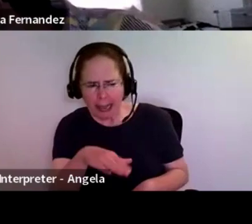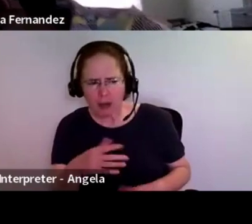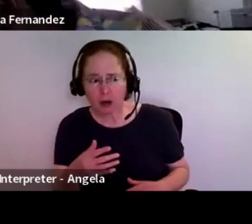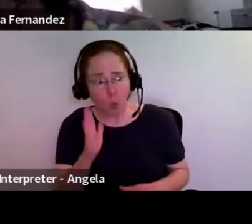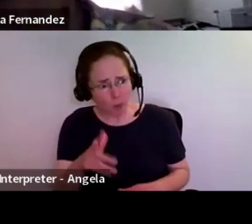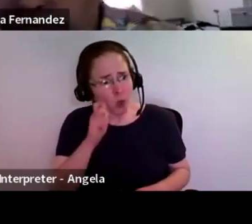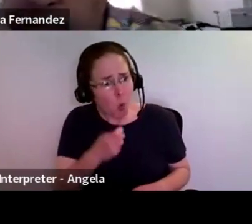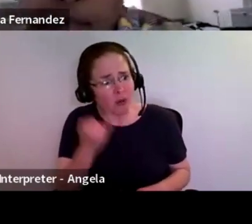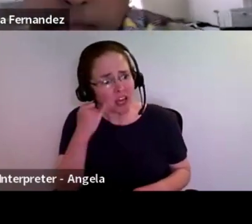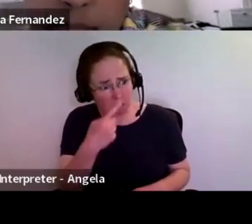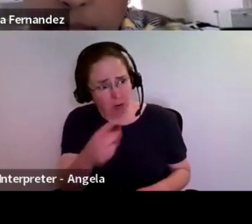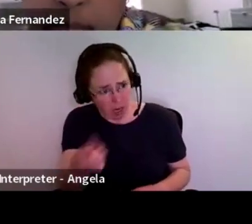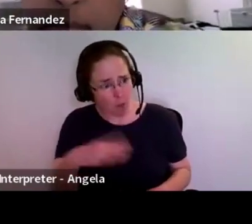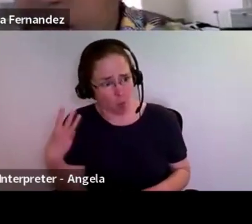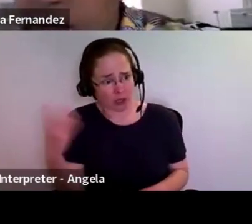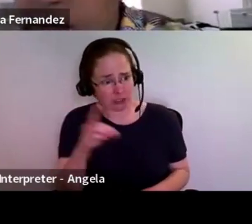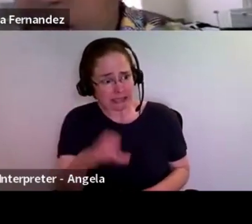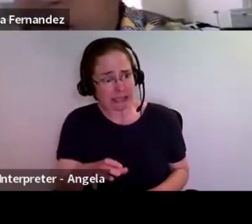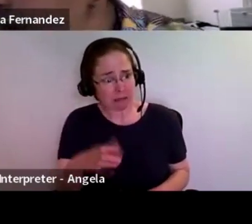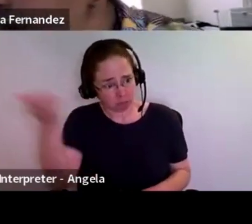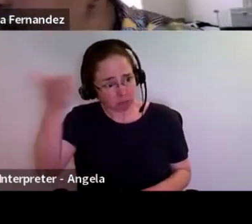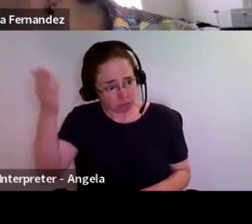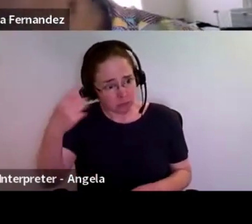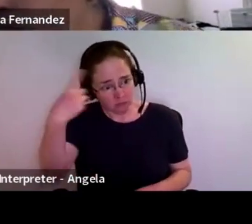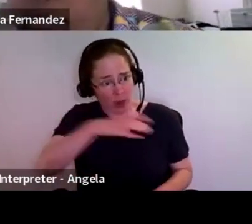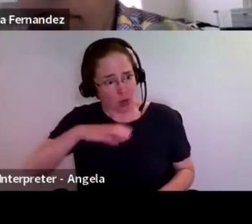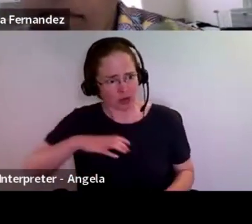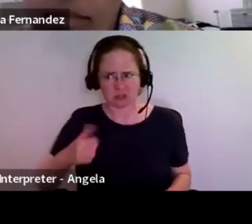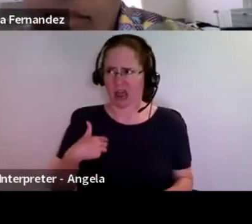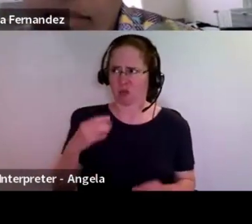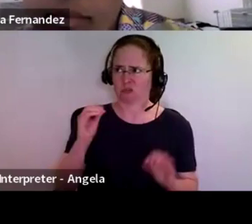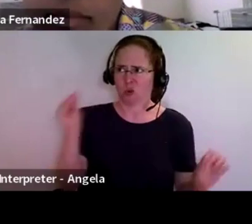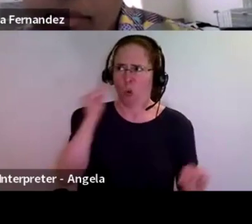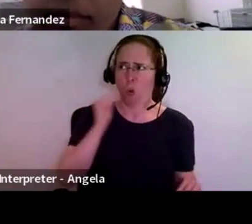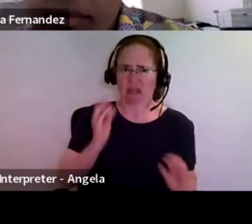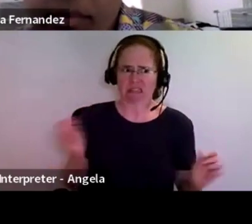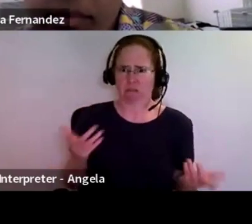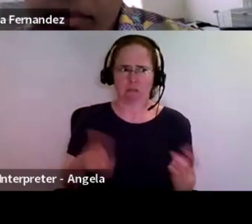cool if you can come to Washington, DC and say that to Congress. And I was homeless, and I'm like, crap, I'm staying